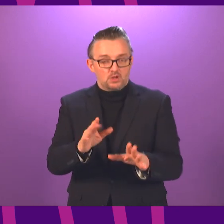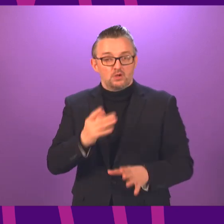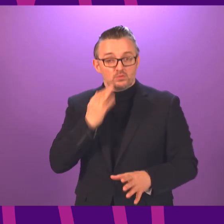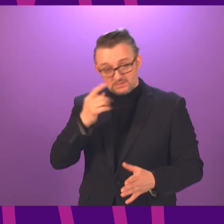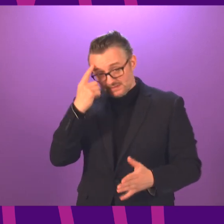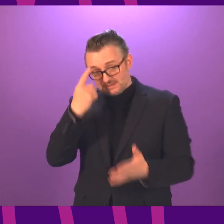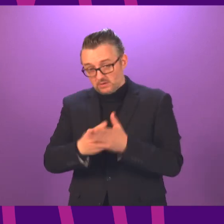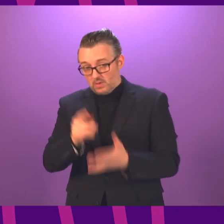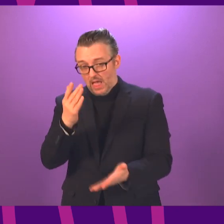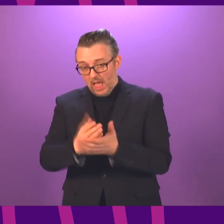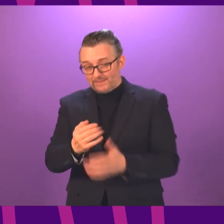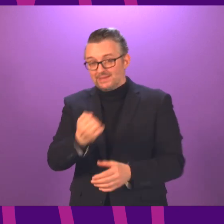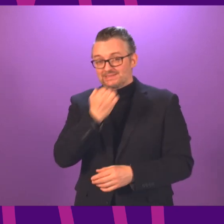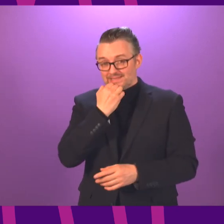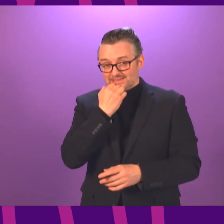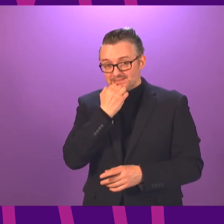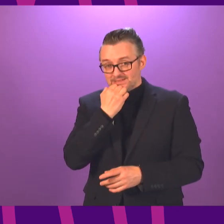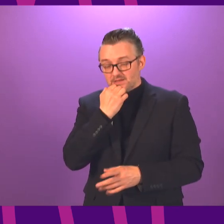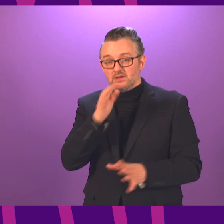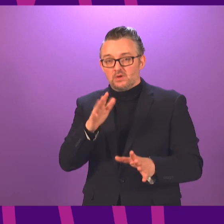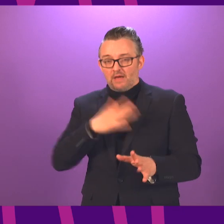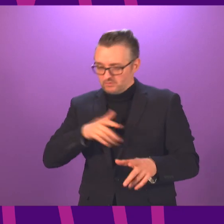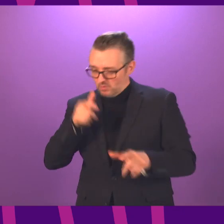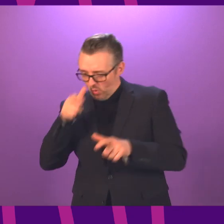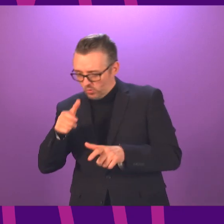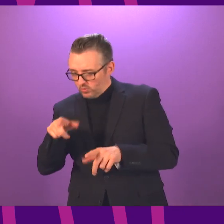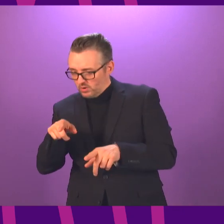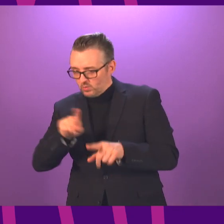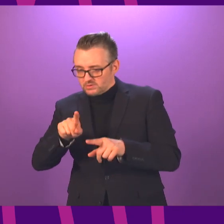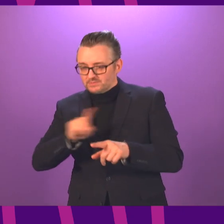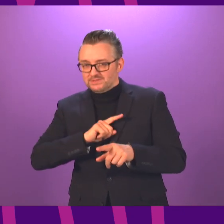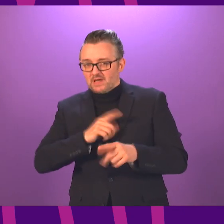the exact date for that, we will obviously take account of the timing of major religious